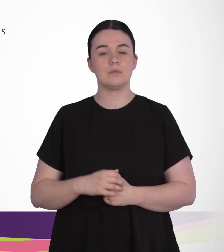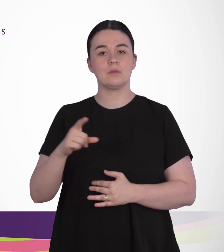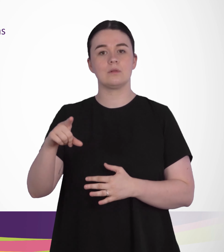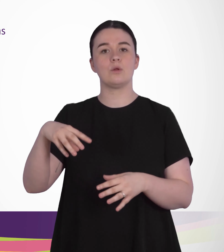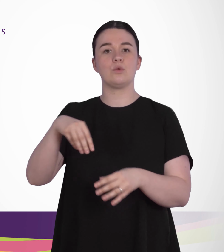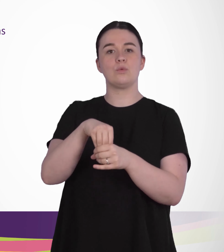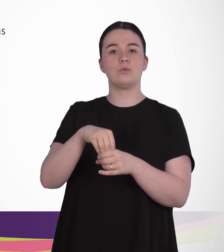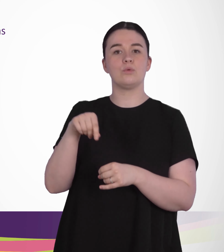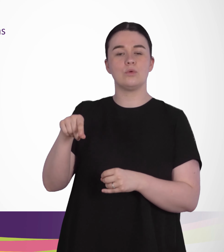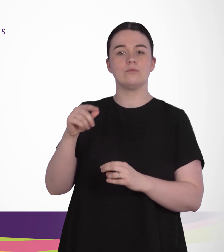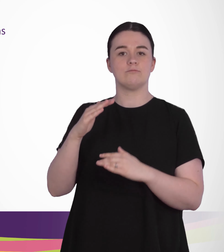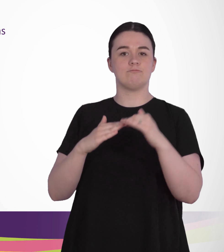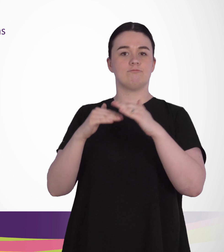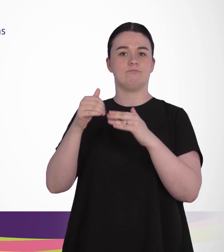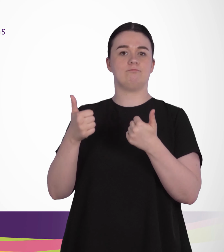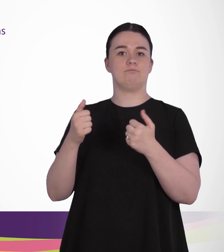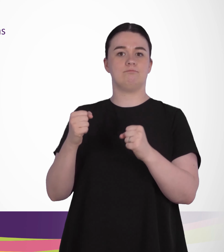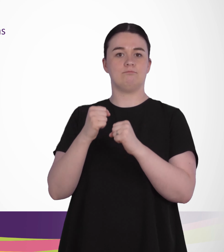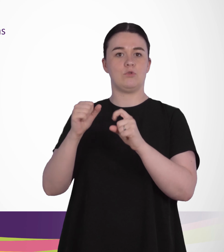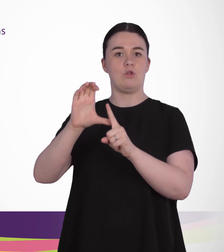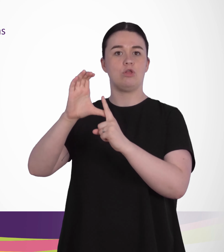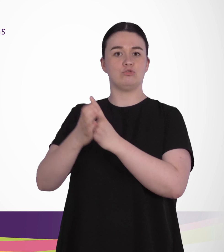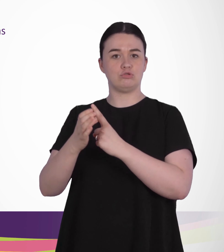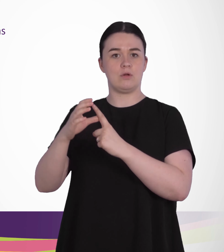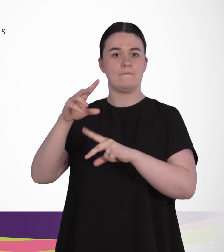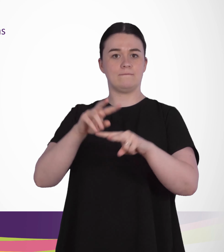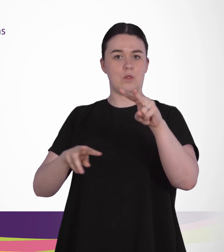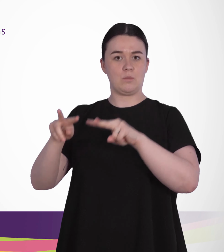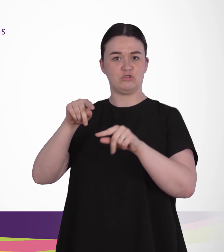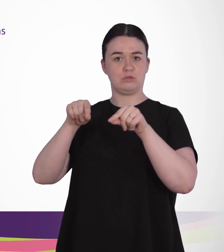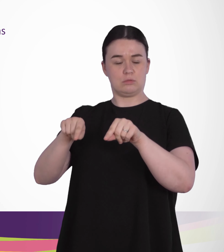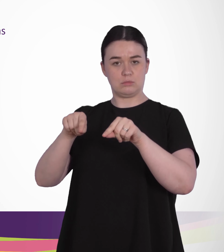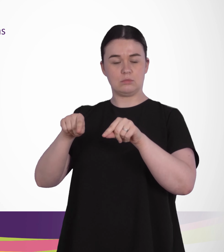included developing a culture of evaluation,